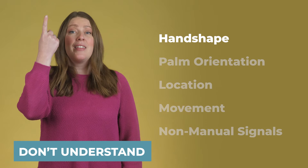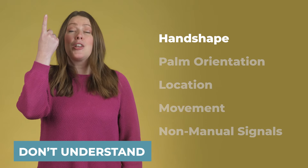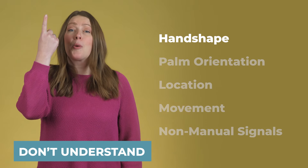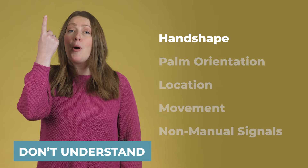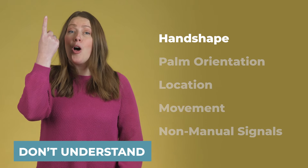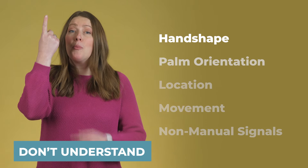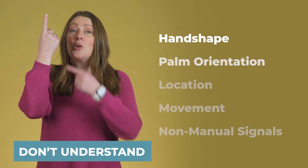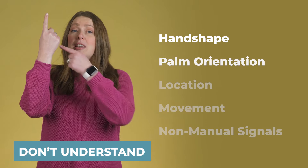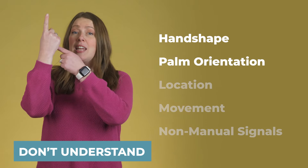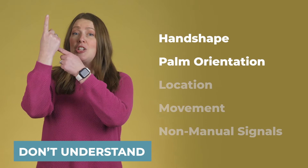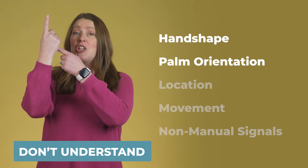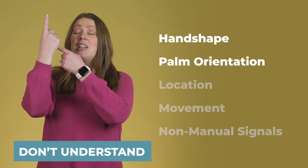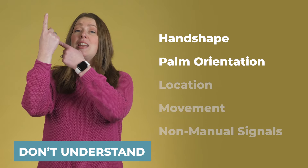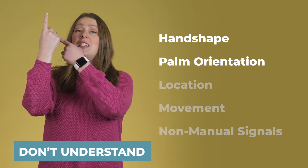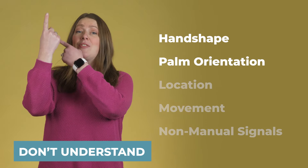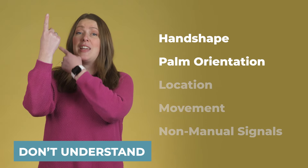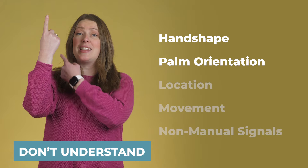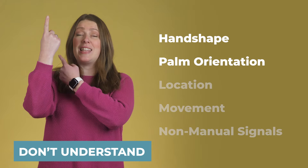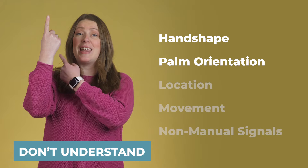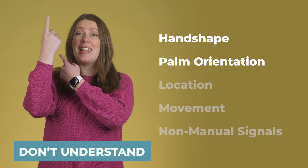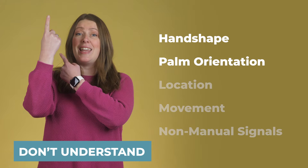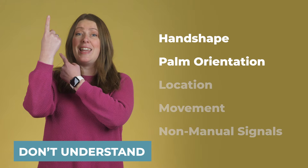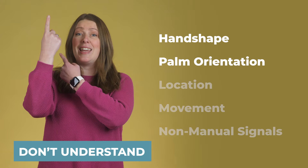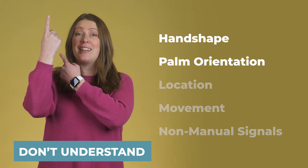Then our palm orientation is facing in